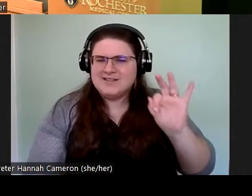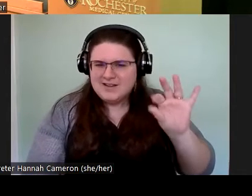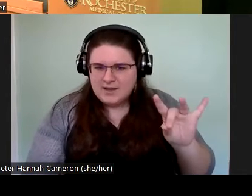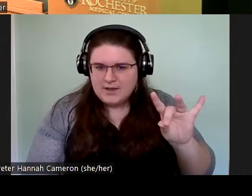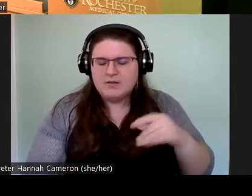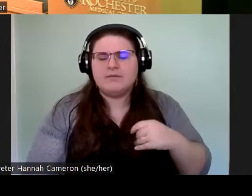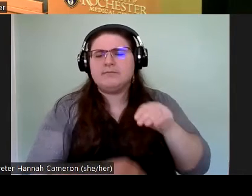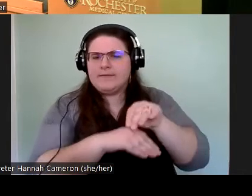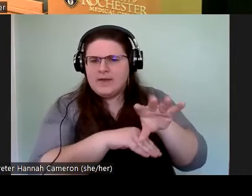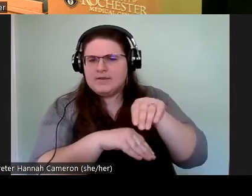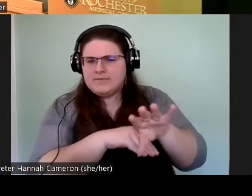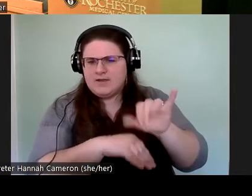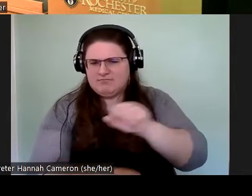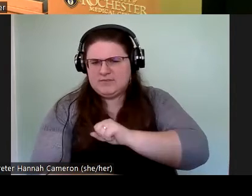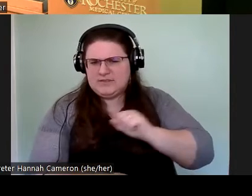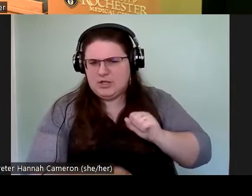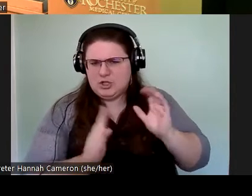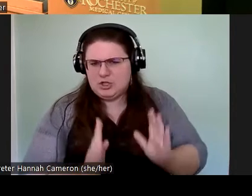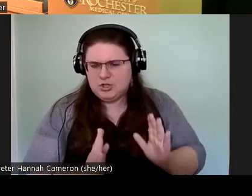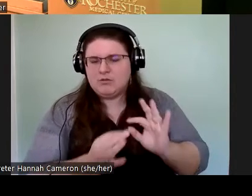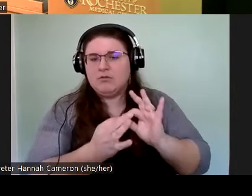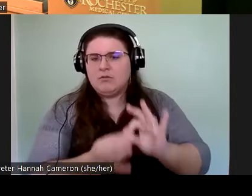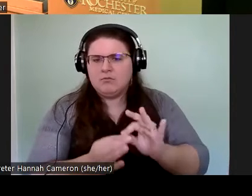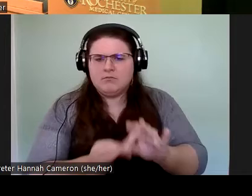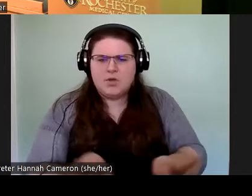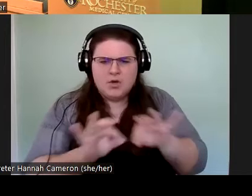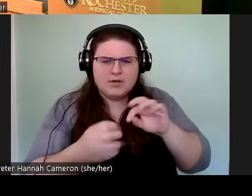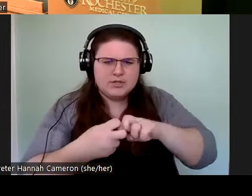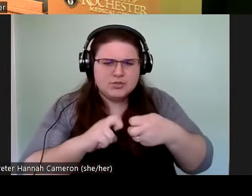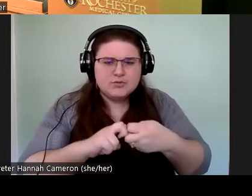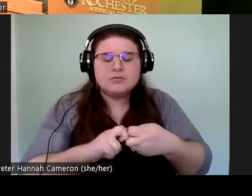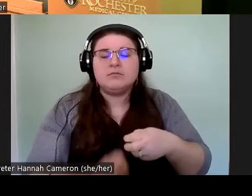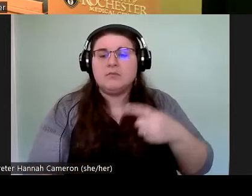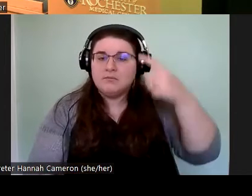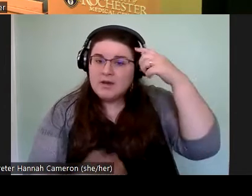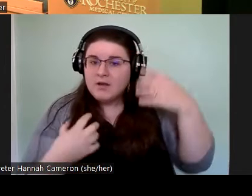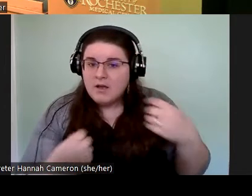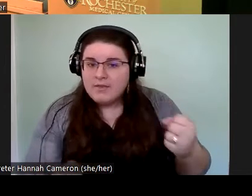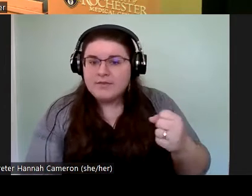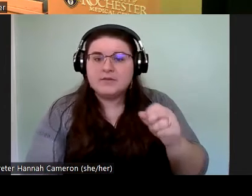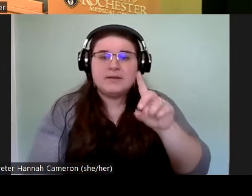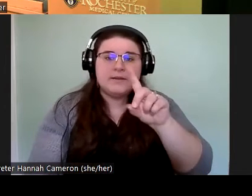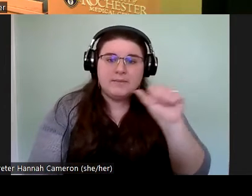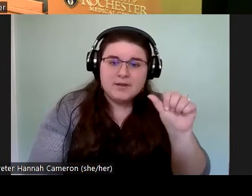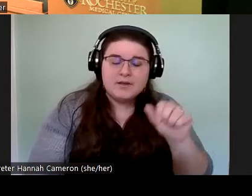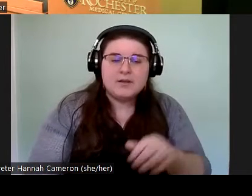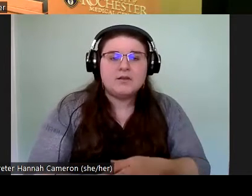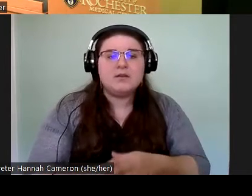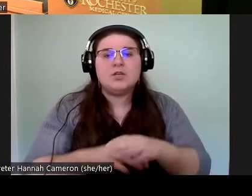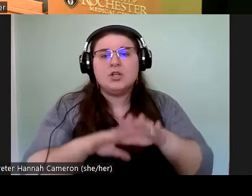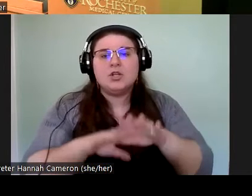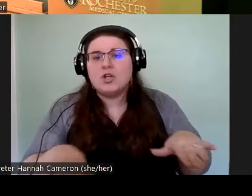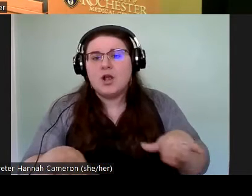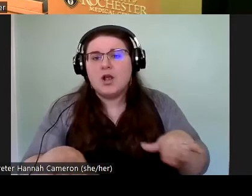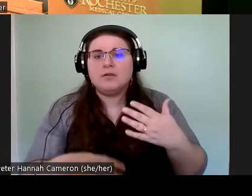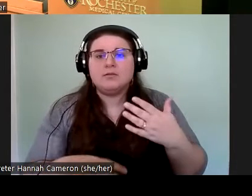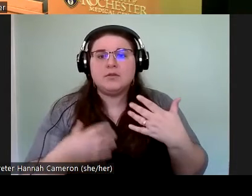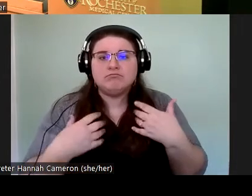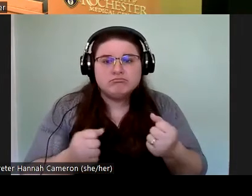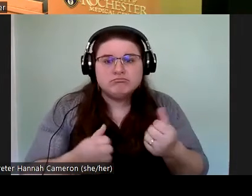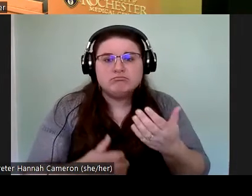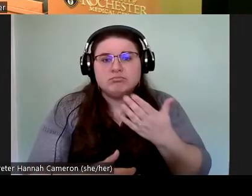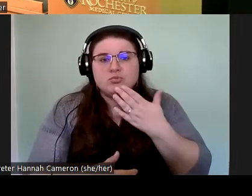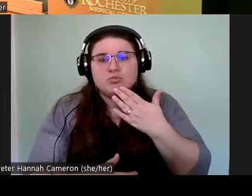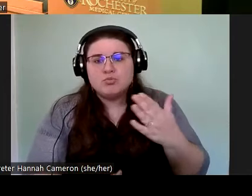an issues including mental health disability child welfare women's rights and Human Services she has